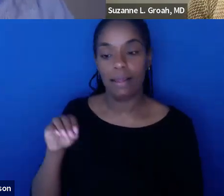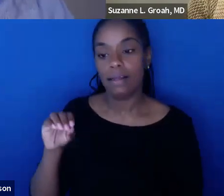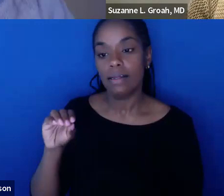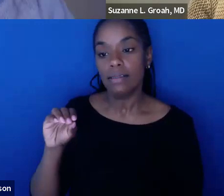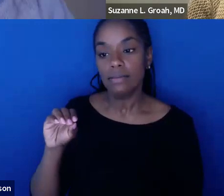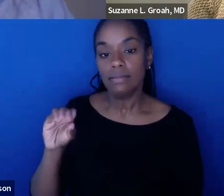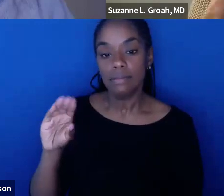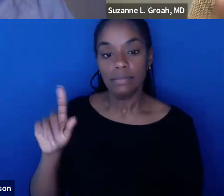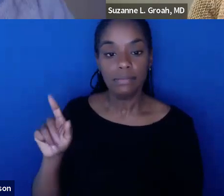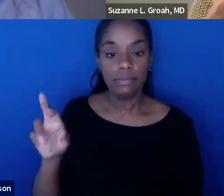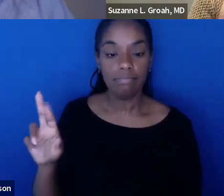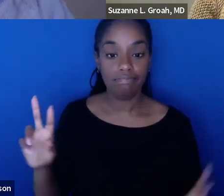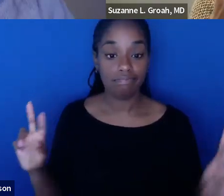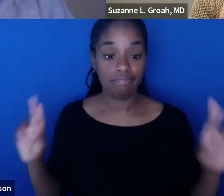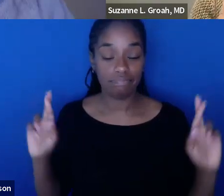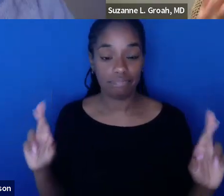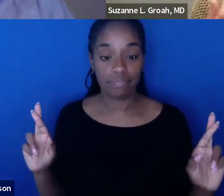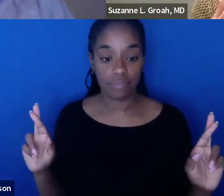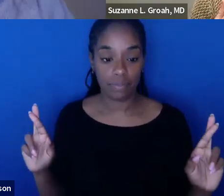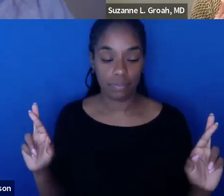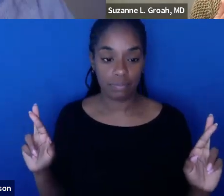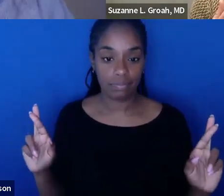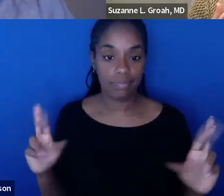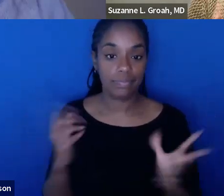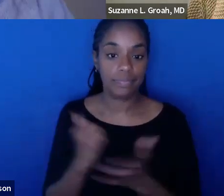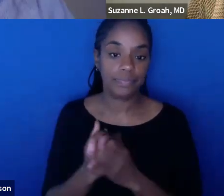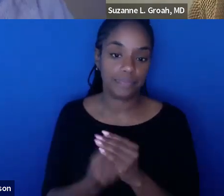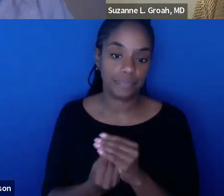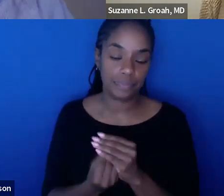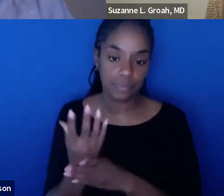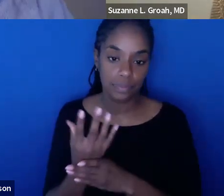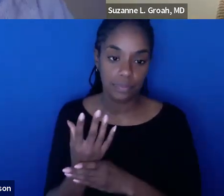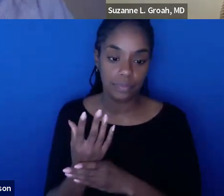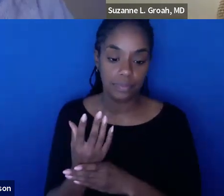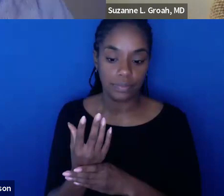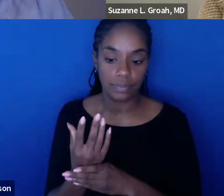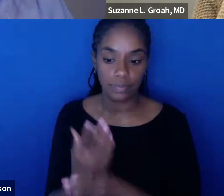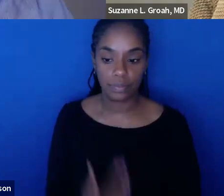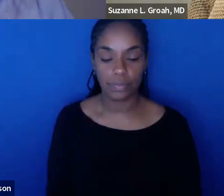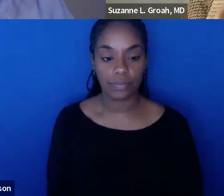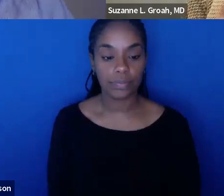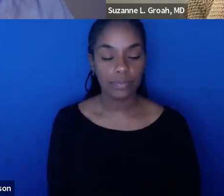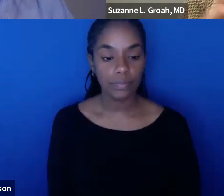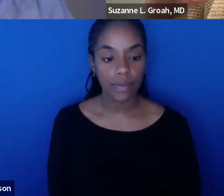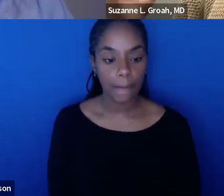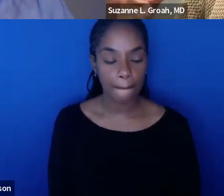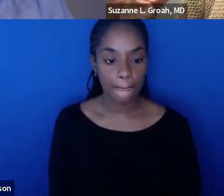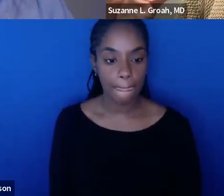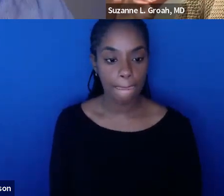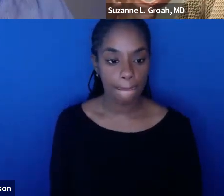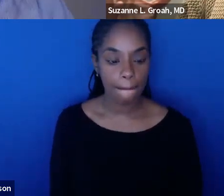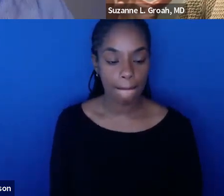they do, is they reconstitute and grow in the bladder and help prevent urinary